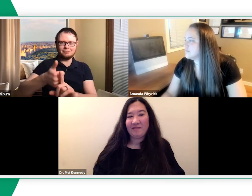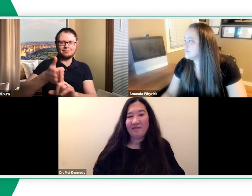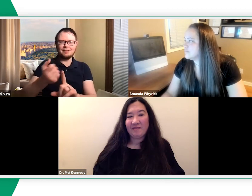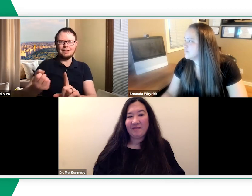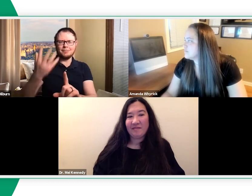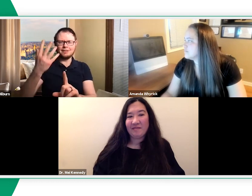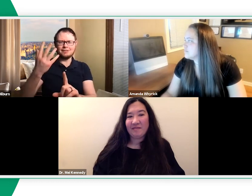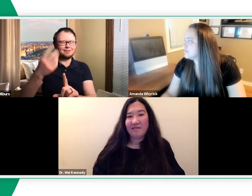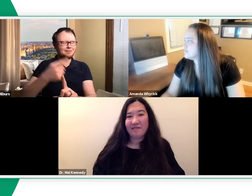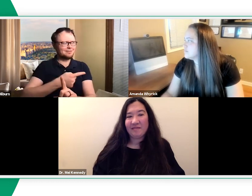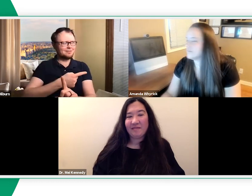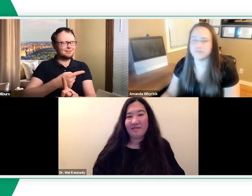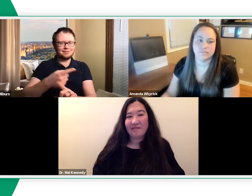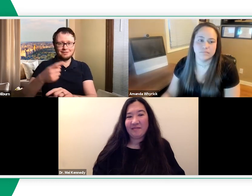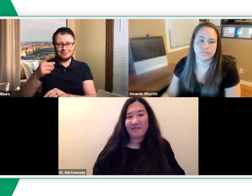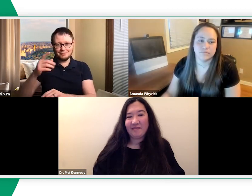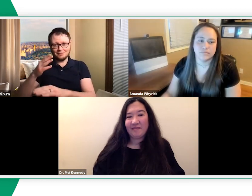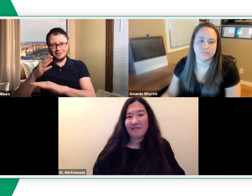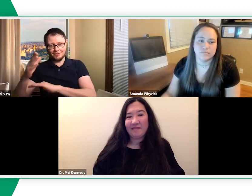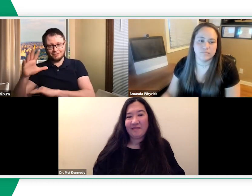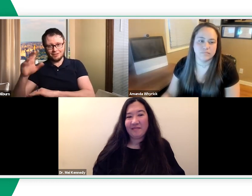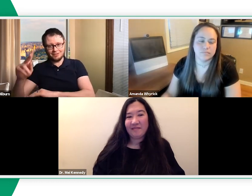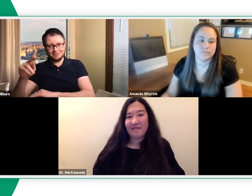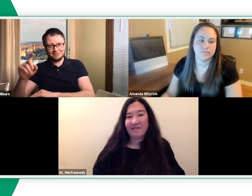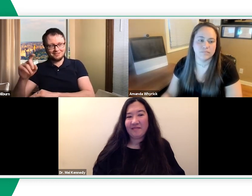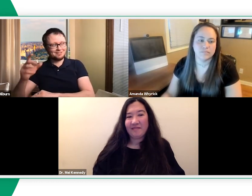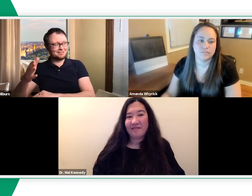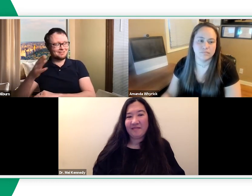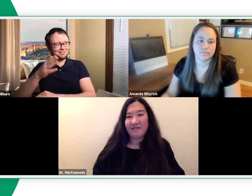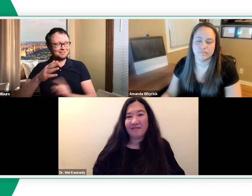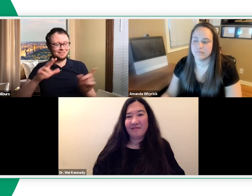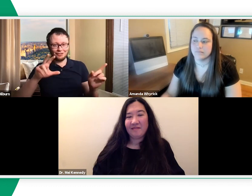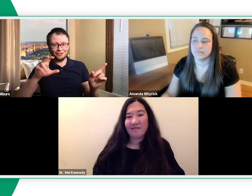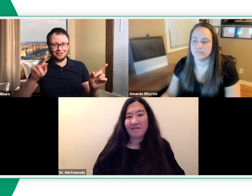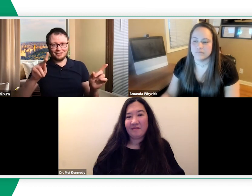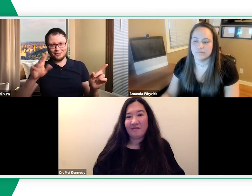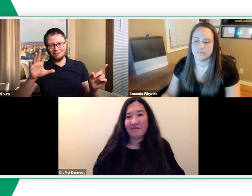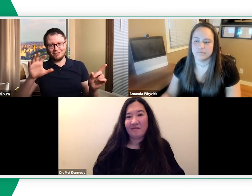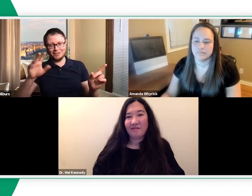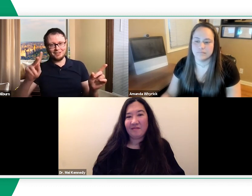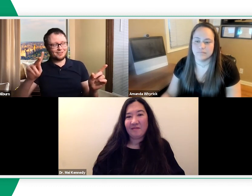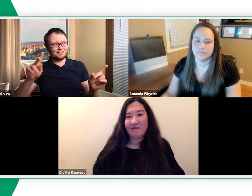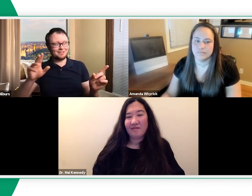And pop quiz is: How many unfilled cybersecurity jobs are there in the United States alone?